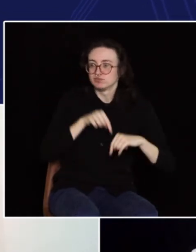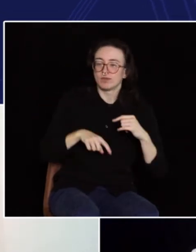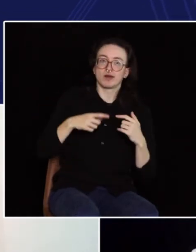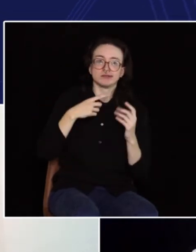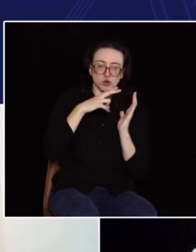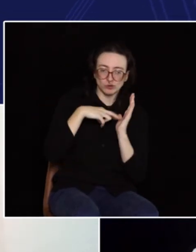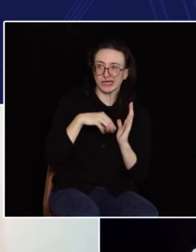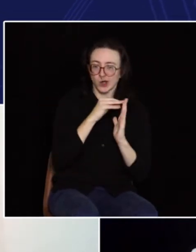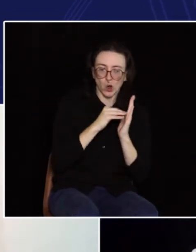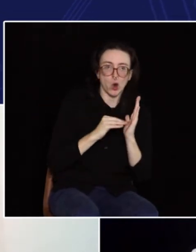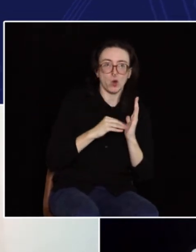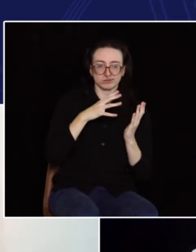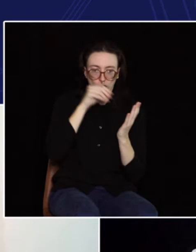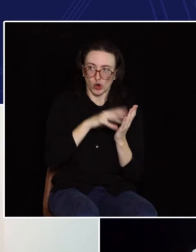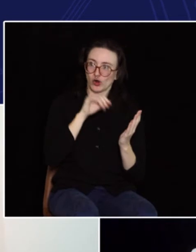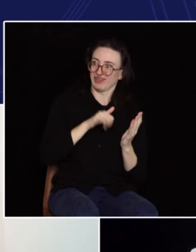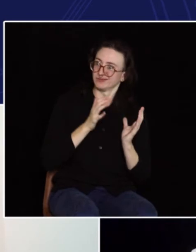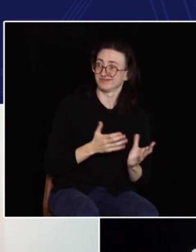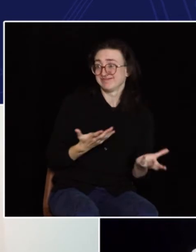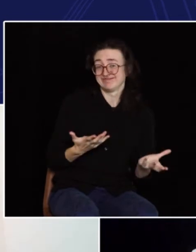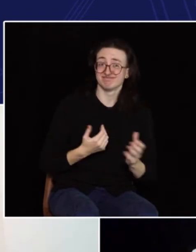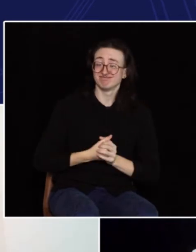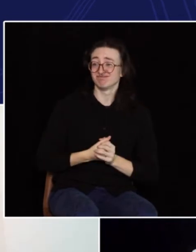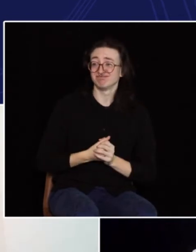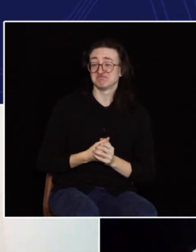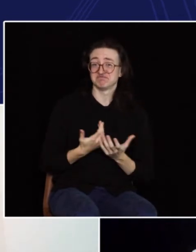and look at all the notes and just learn it that way.